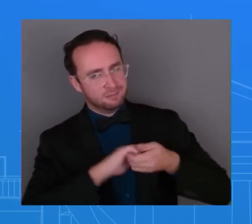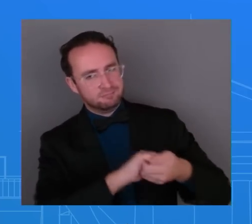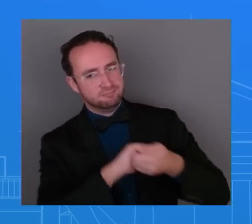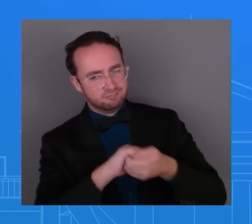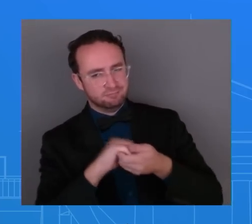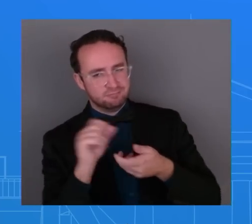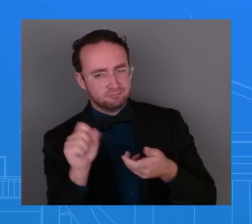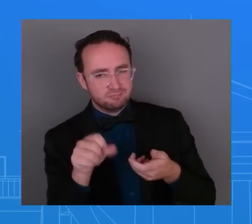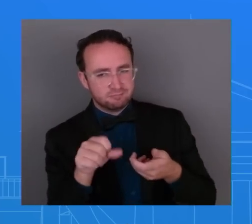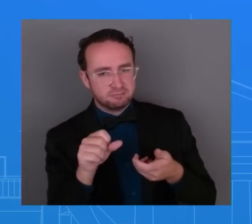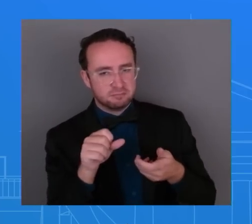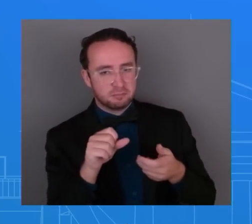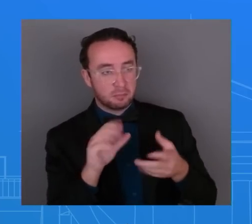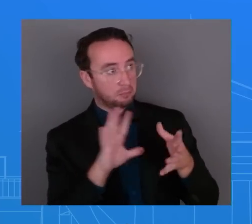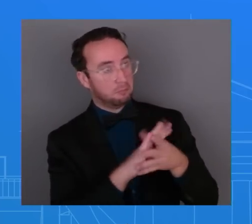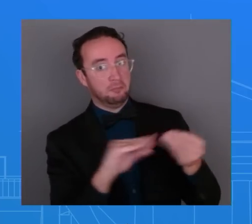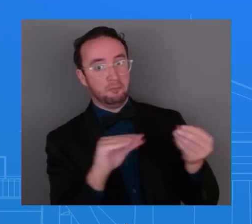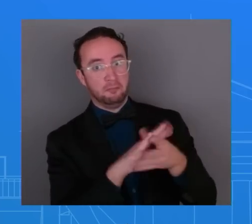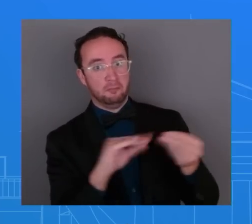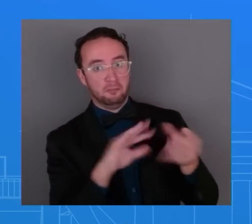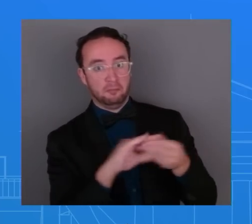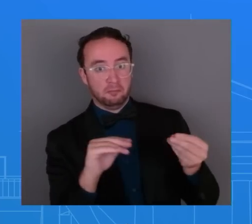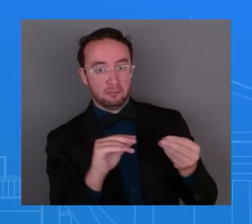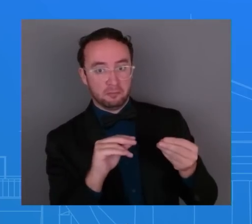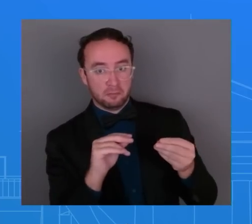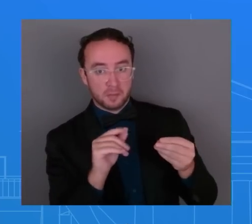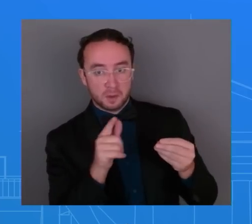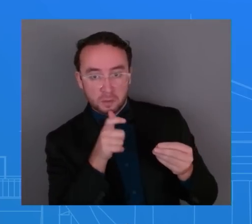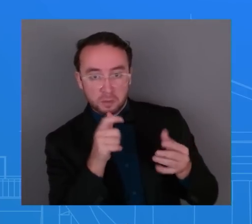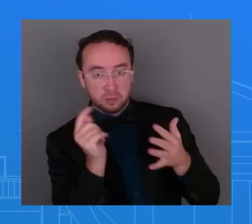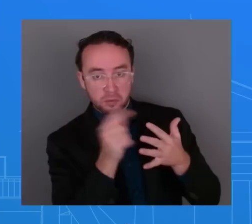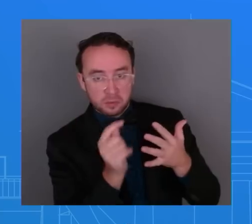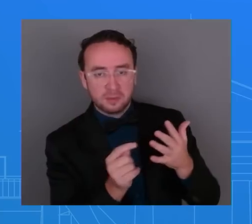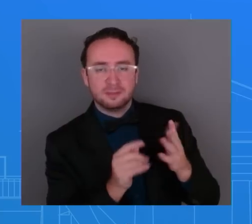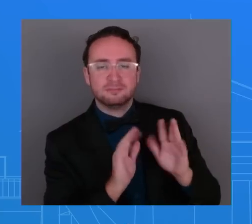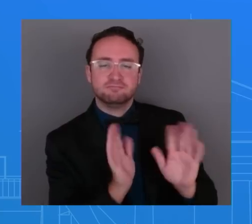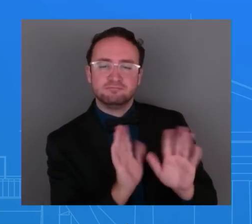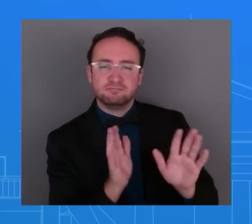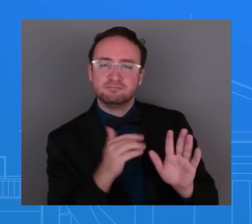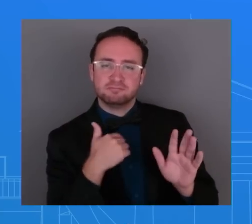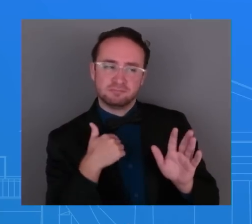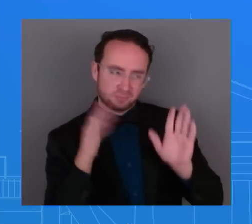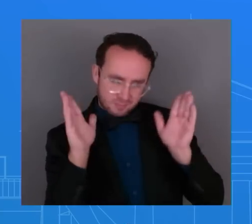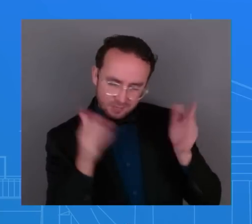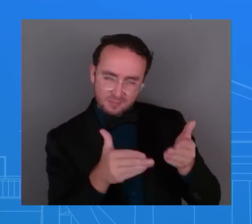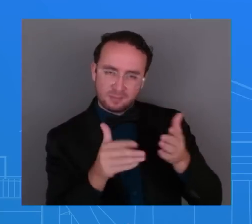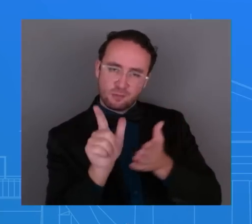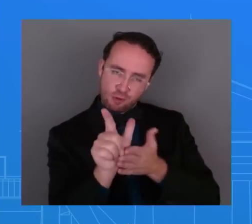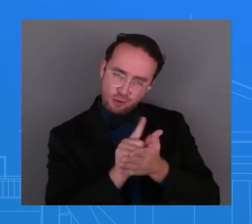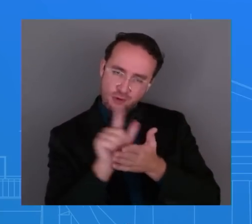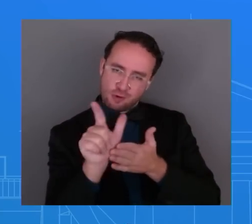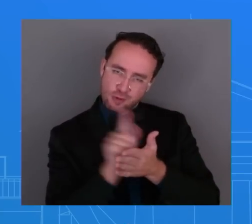to deal with what we've been seeing, what I -- which -- which -- what I just said, which is it's not normal from -- from SCOTUS.